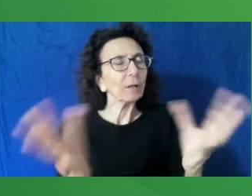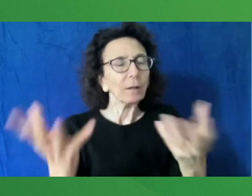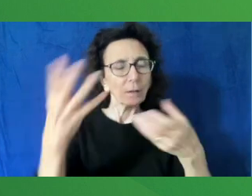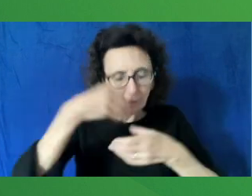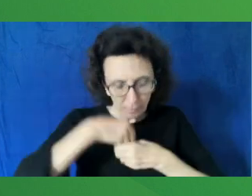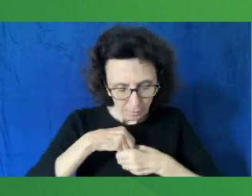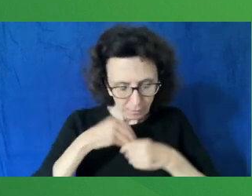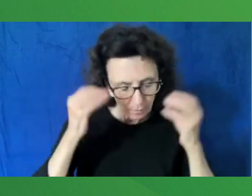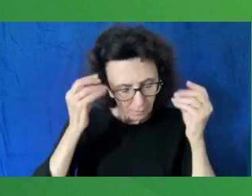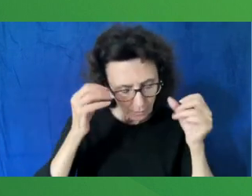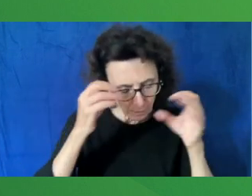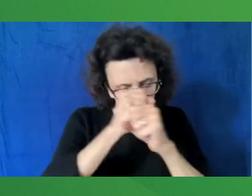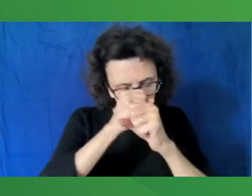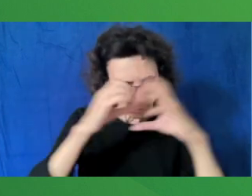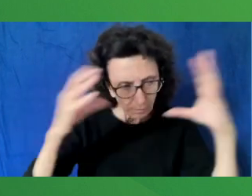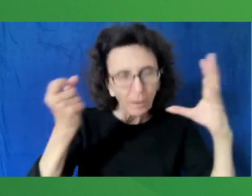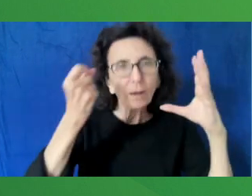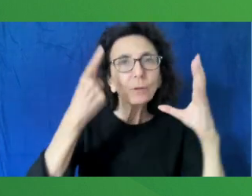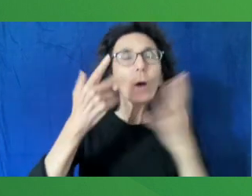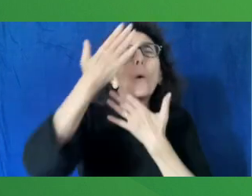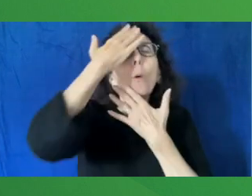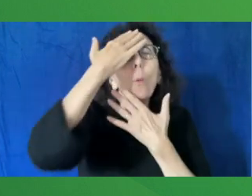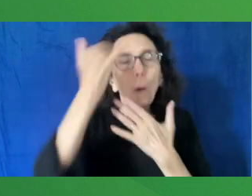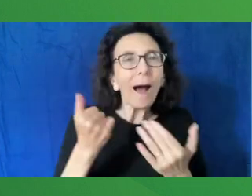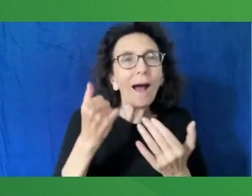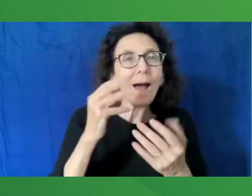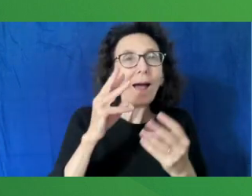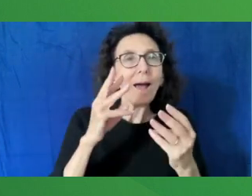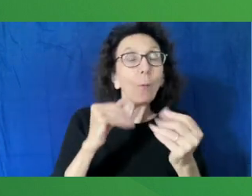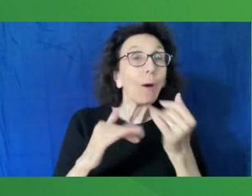of why the wildfires are getting bigger over time.